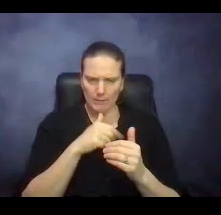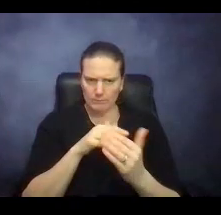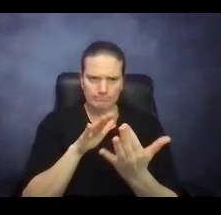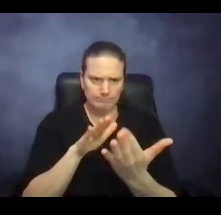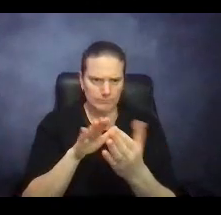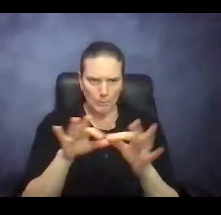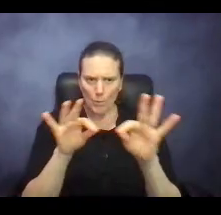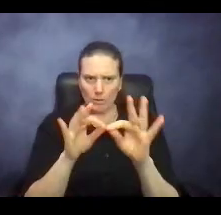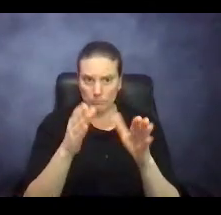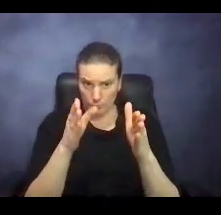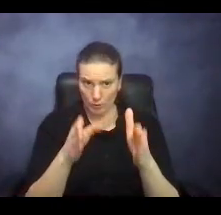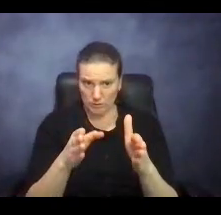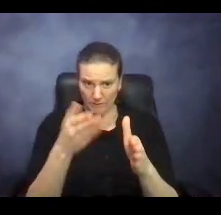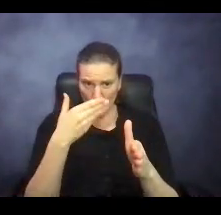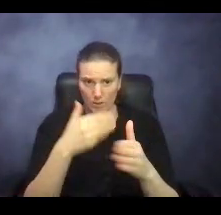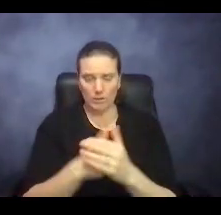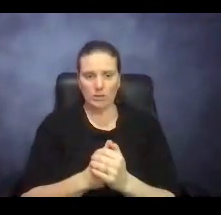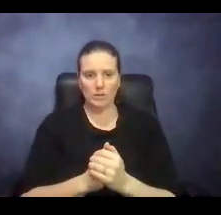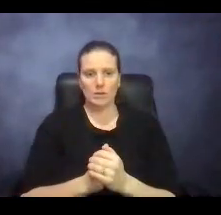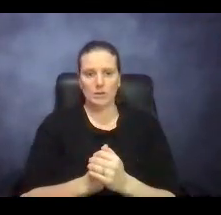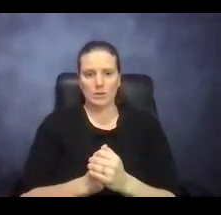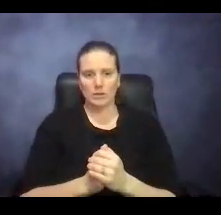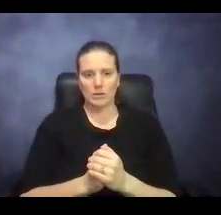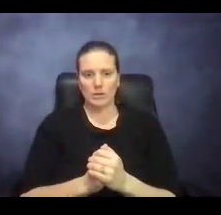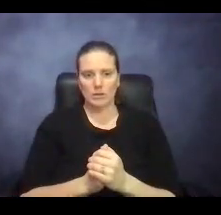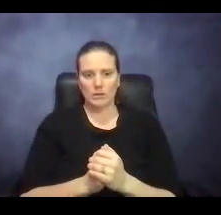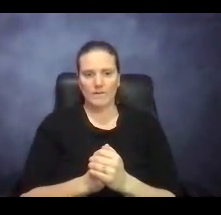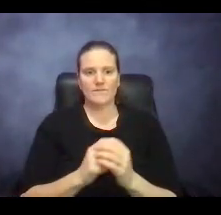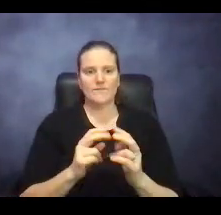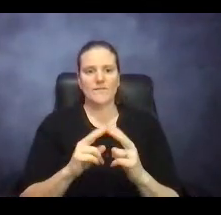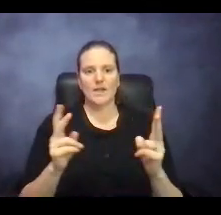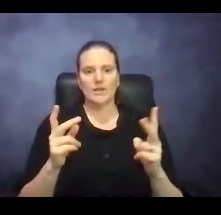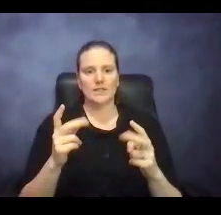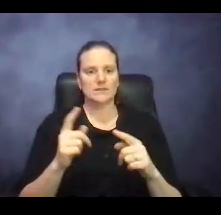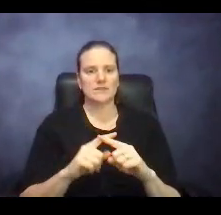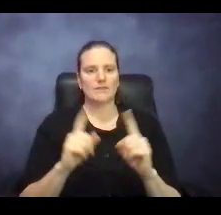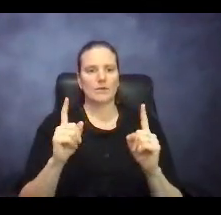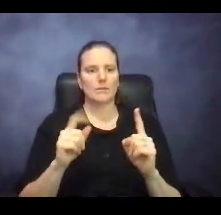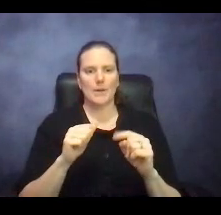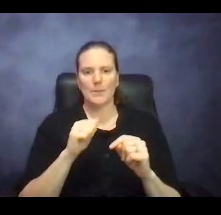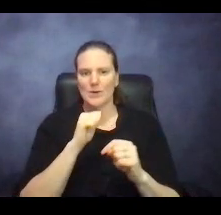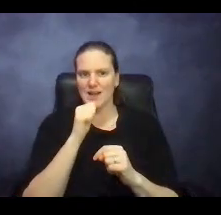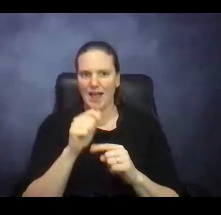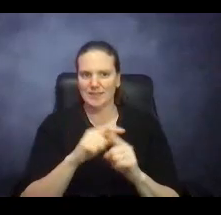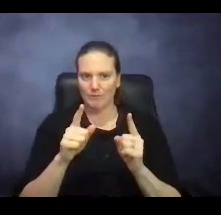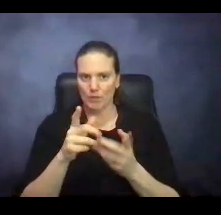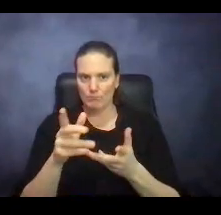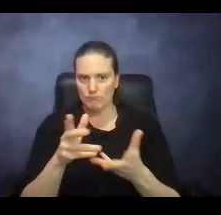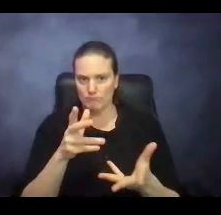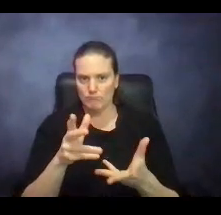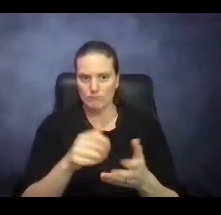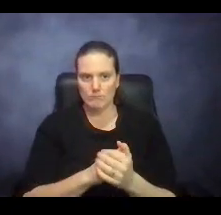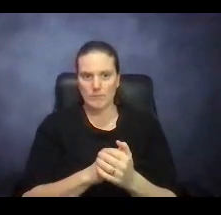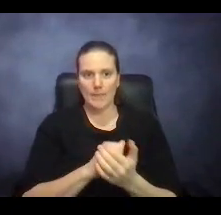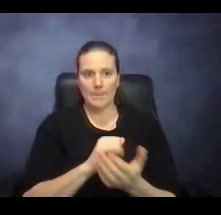And so this is that we're not, we're all very different, but we're also not all very different. So these are the things that work for most people.